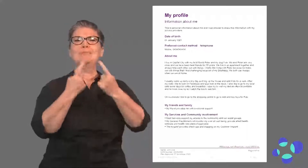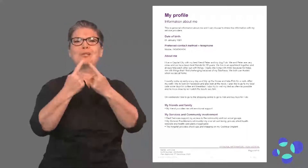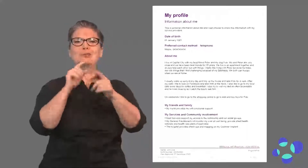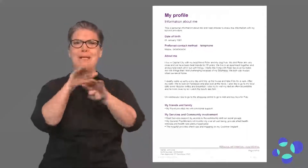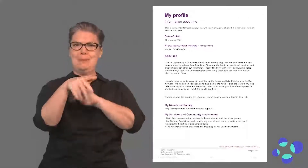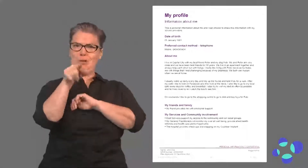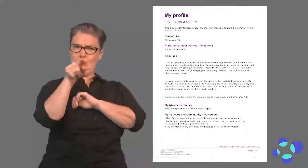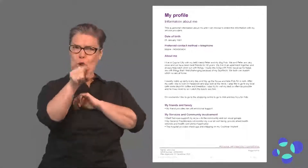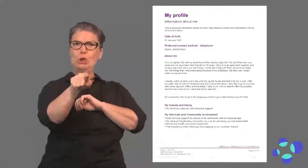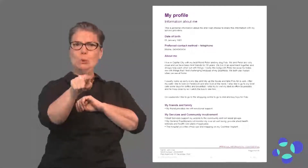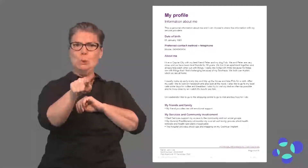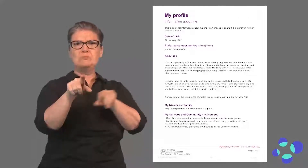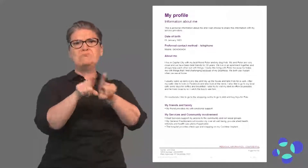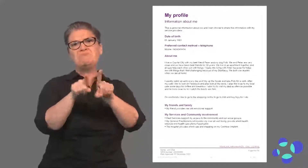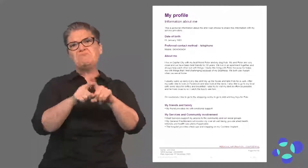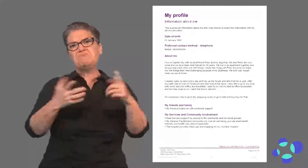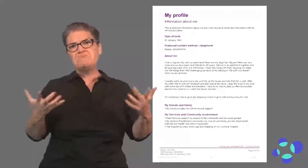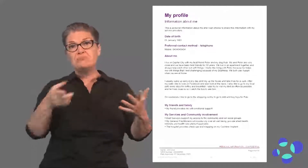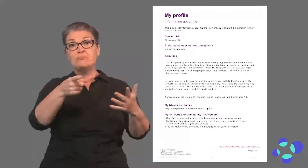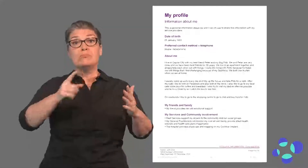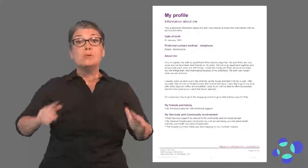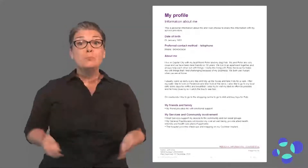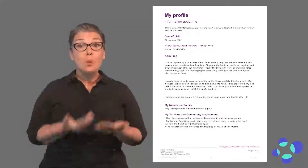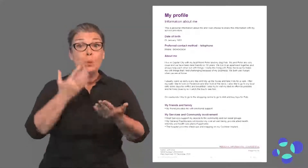This is personal information regarding you,